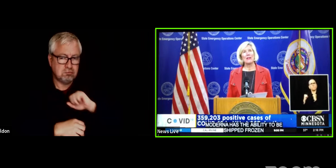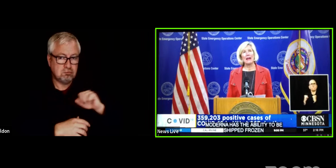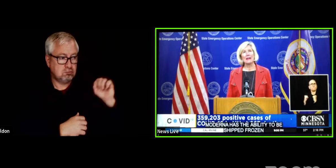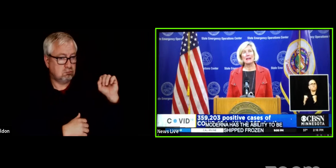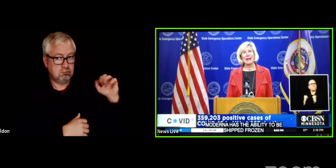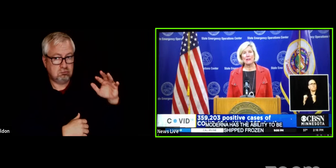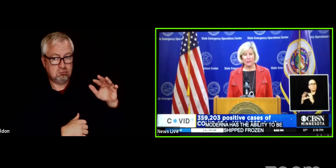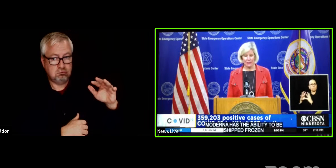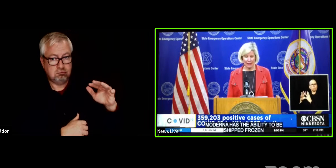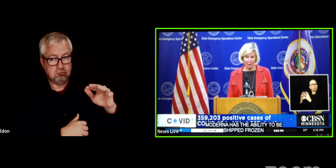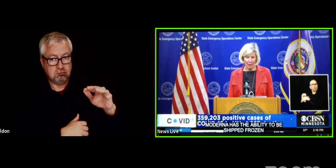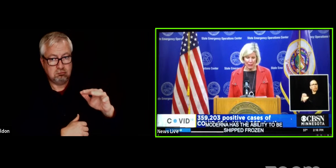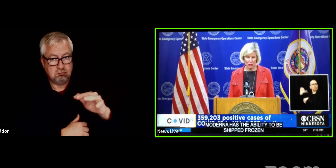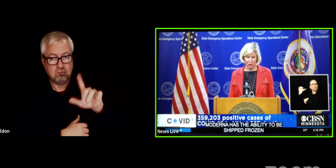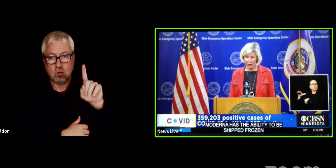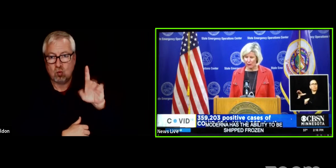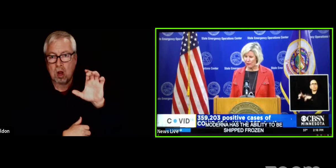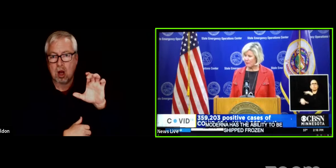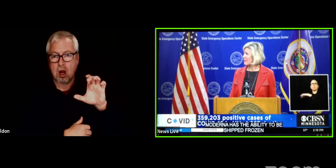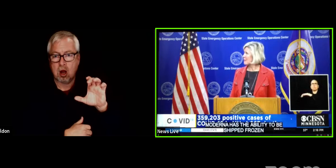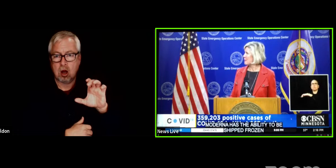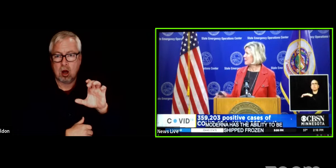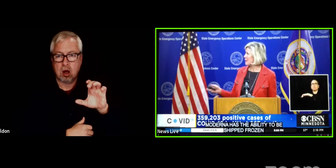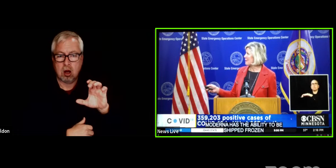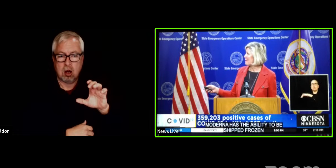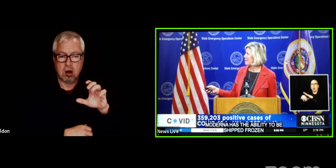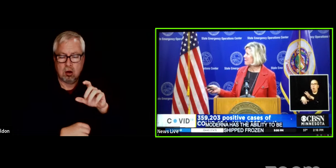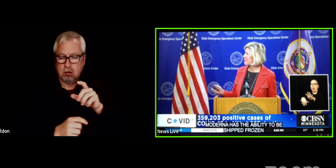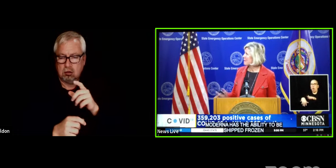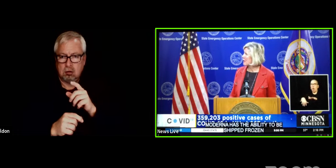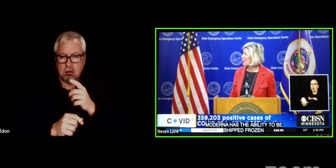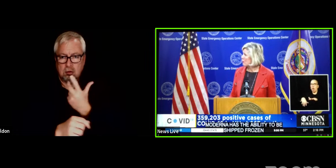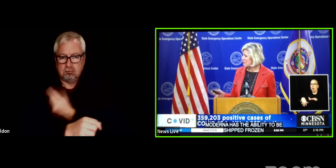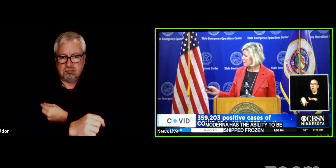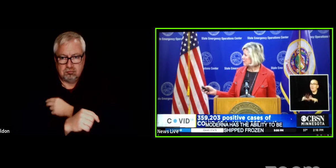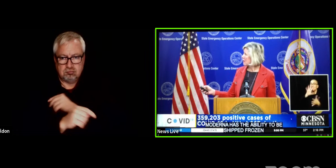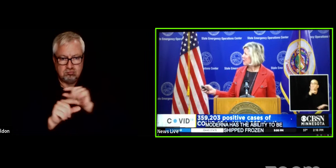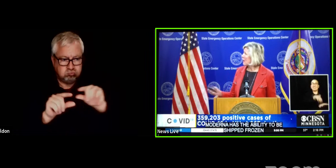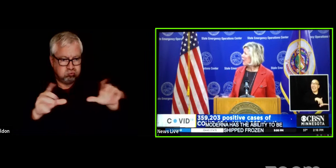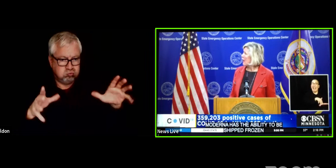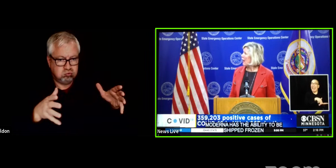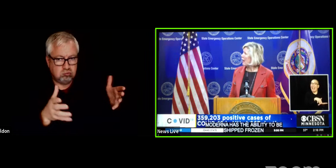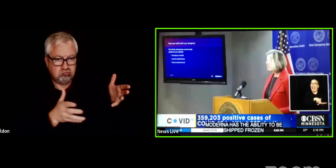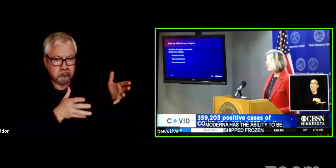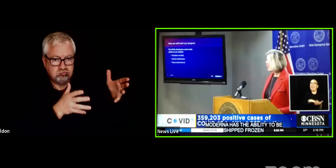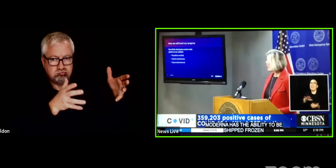THAT ALLOWS US TO HAVE MUCH GREATER FLEXIBILITY. WOOPS.